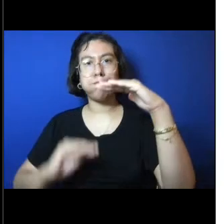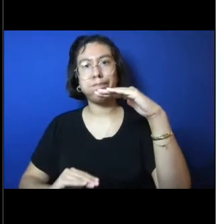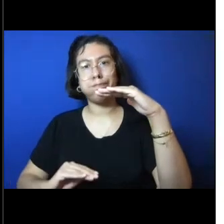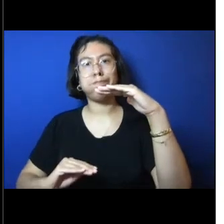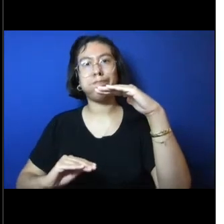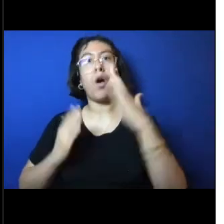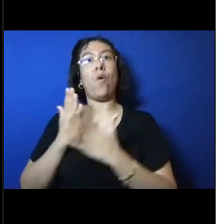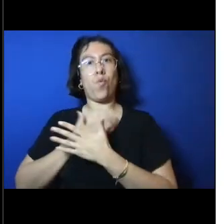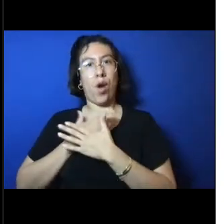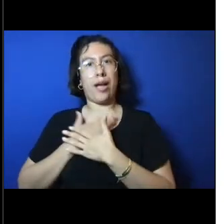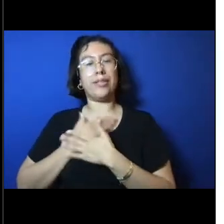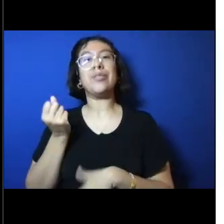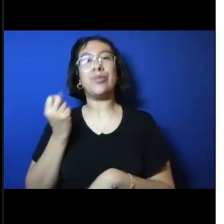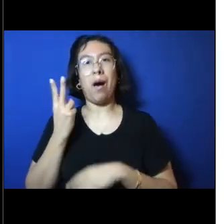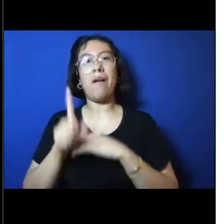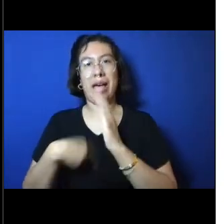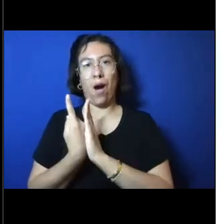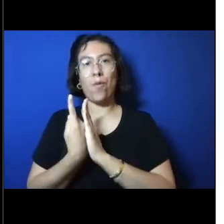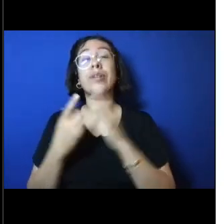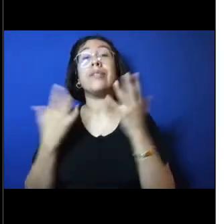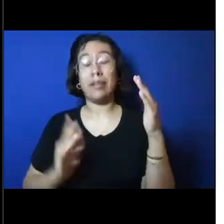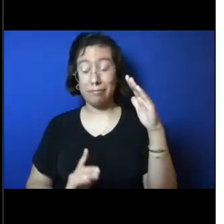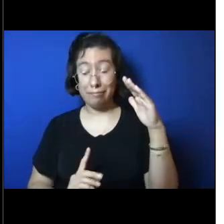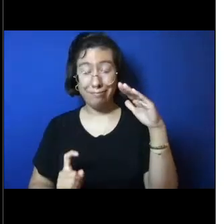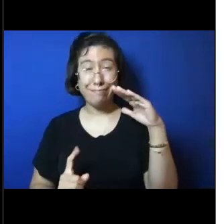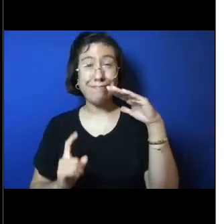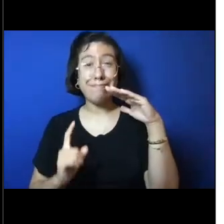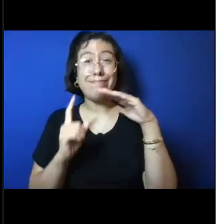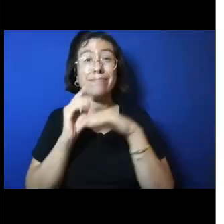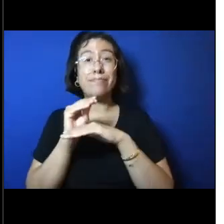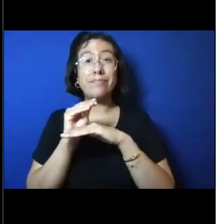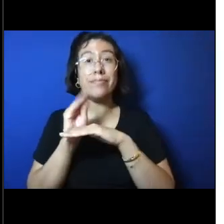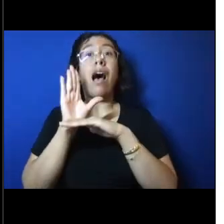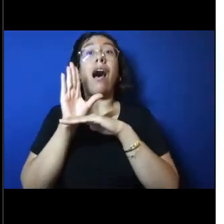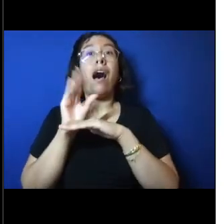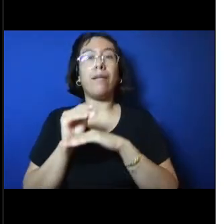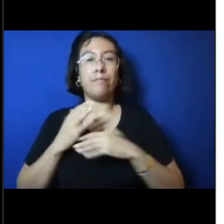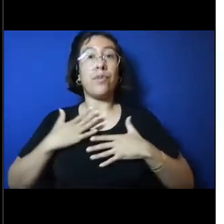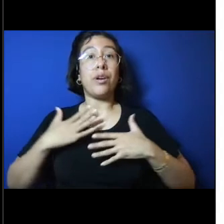and then go right back down and relax. So it depends on the time of year,